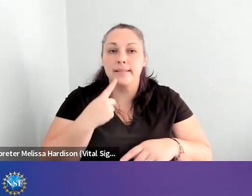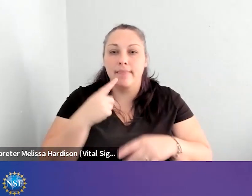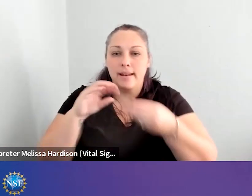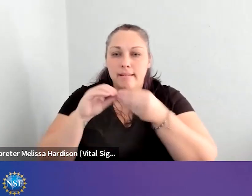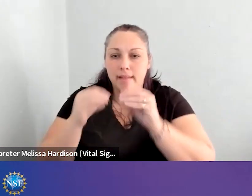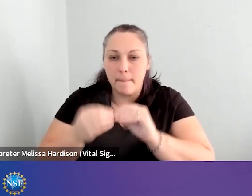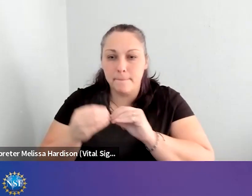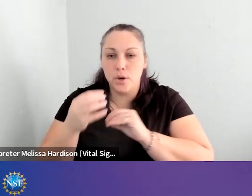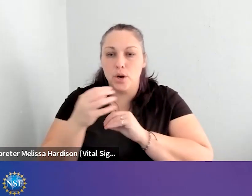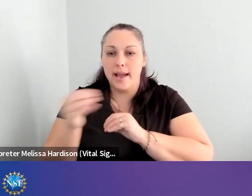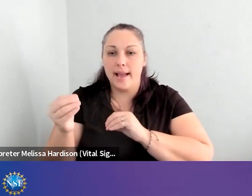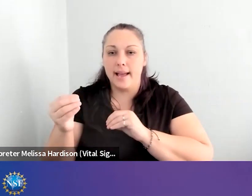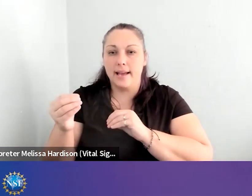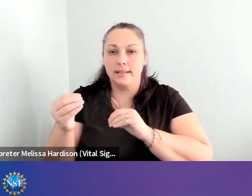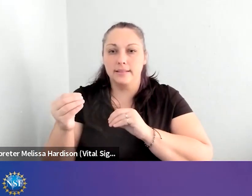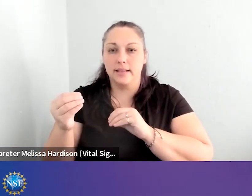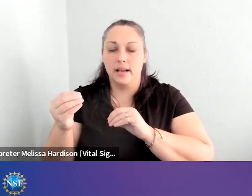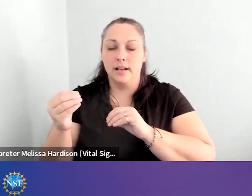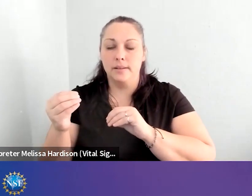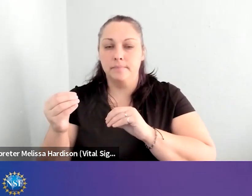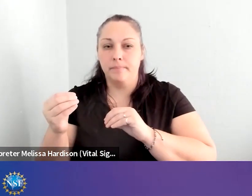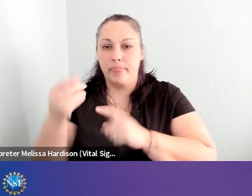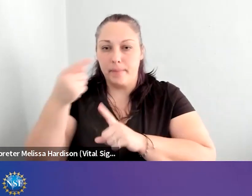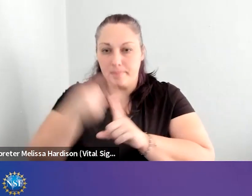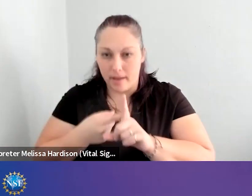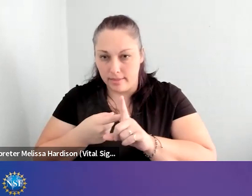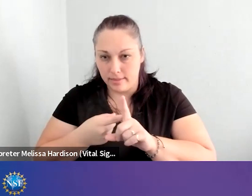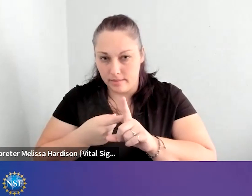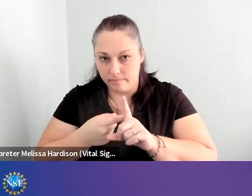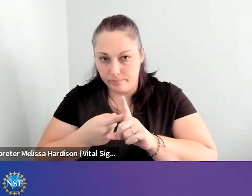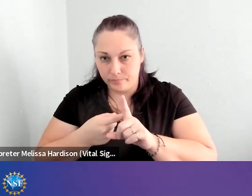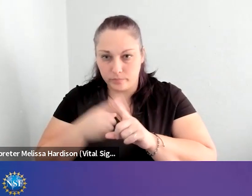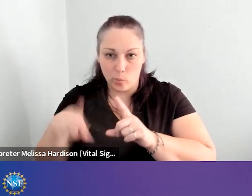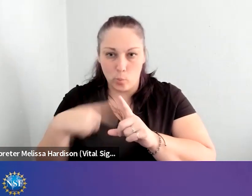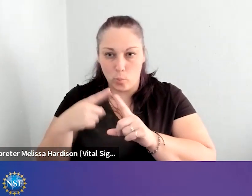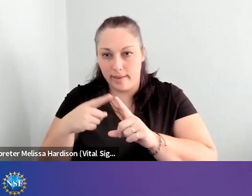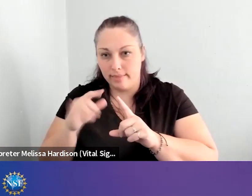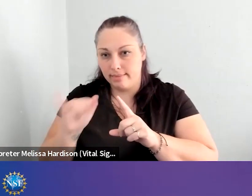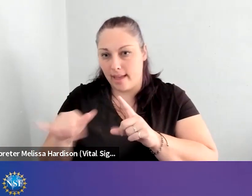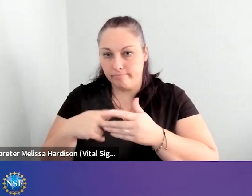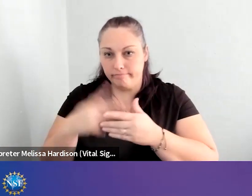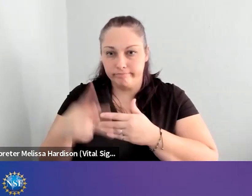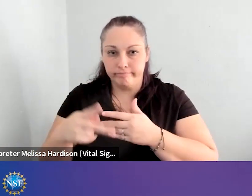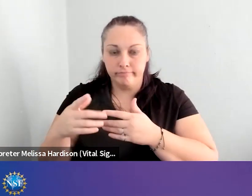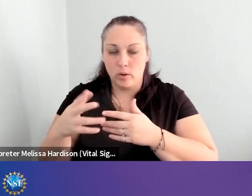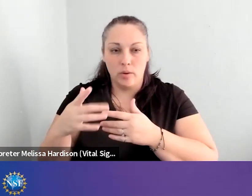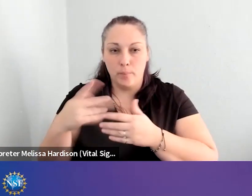and the month of when it was -- submissions are due, but not the year.